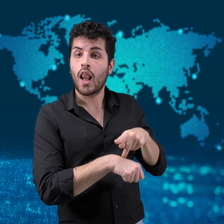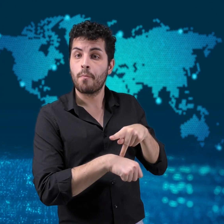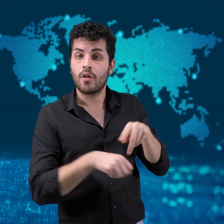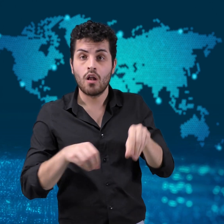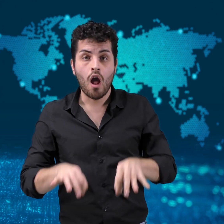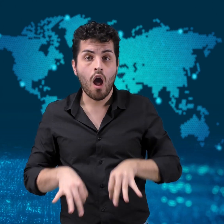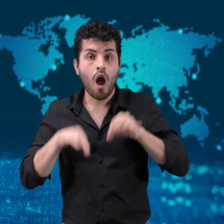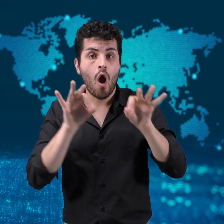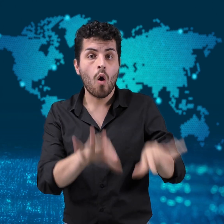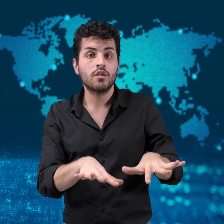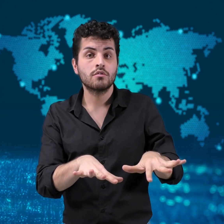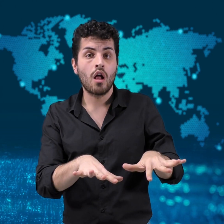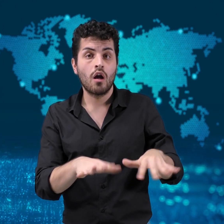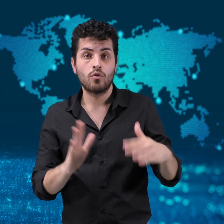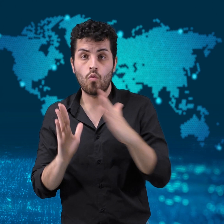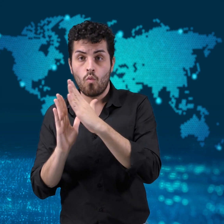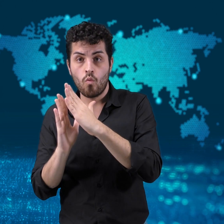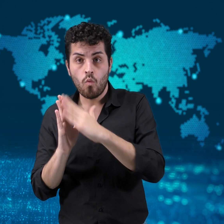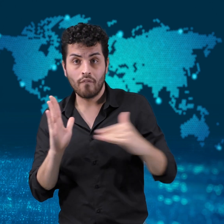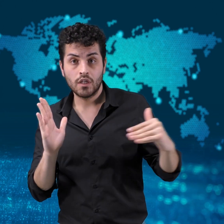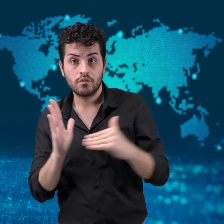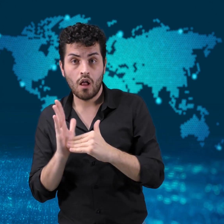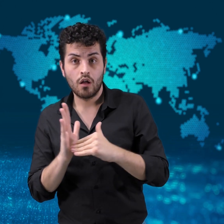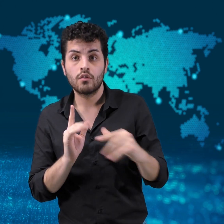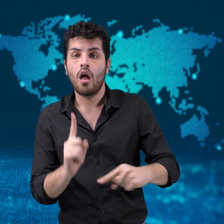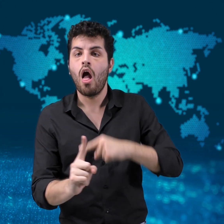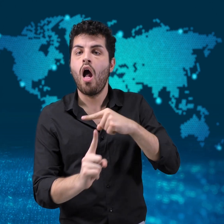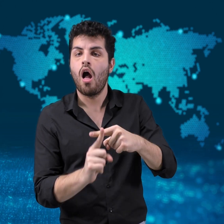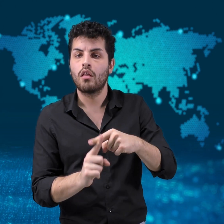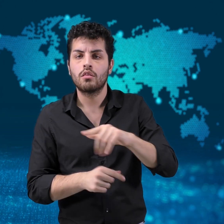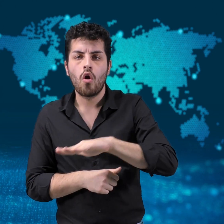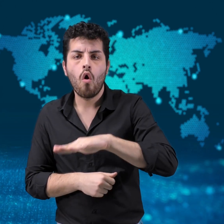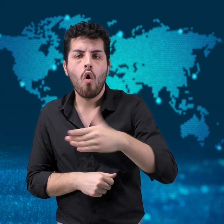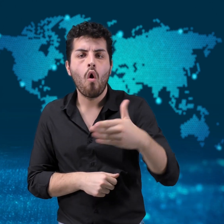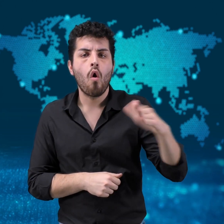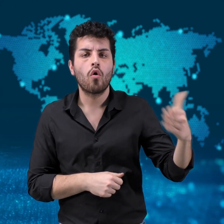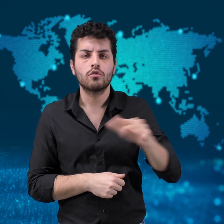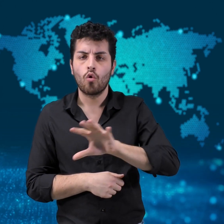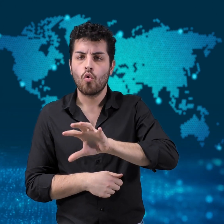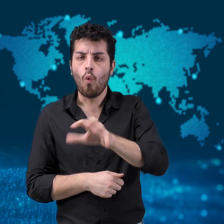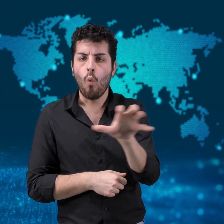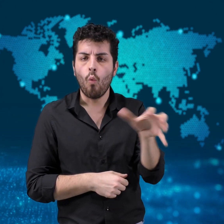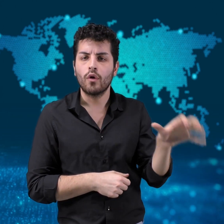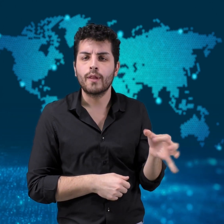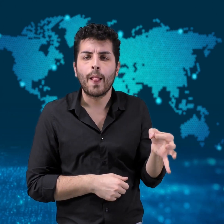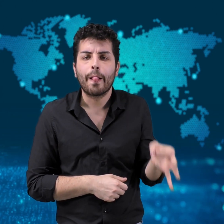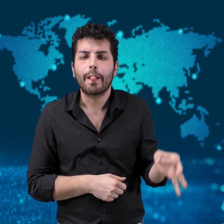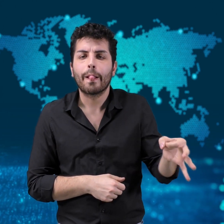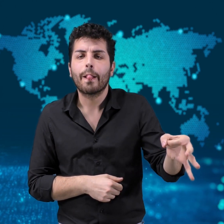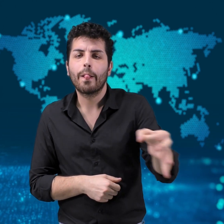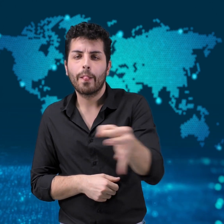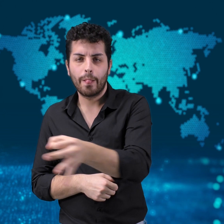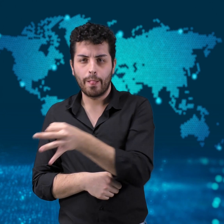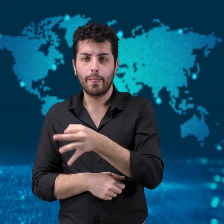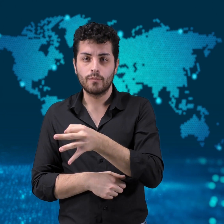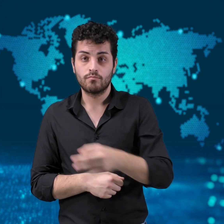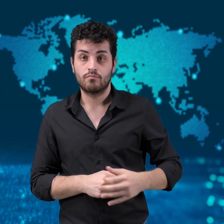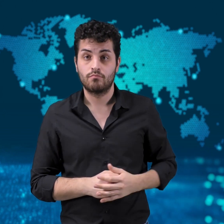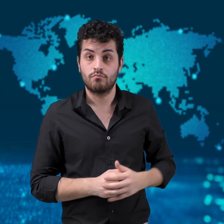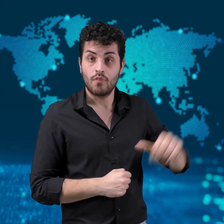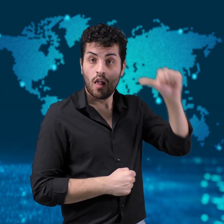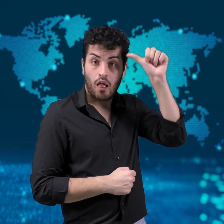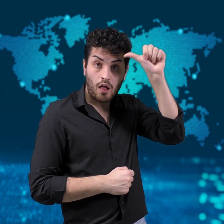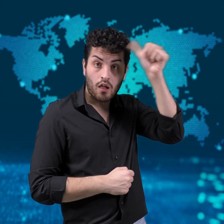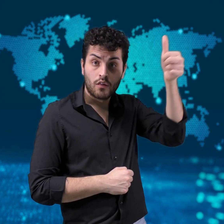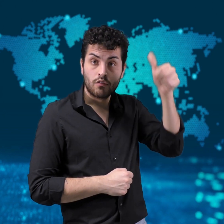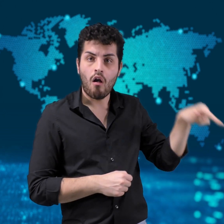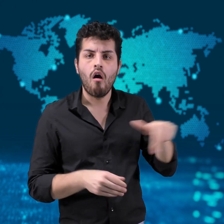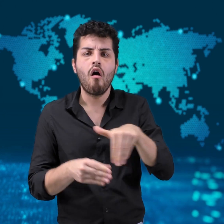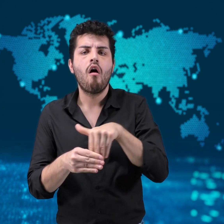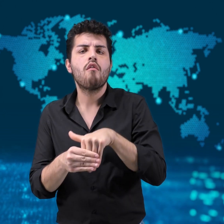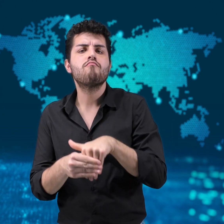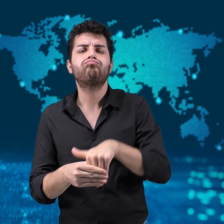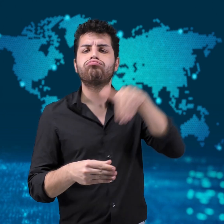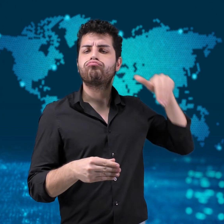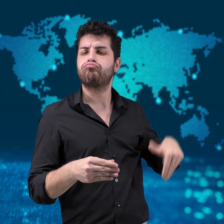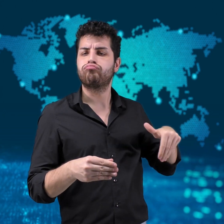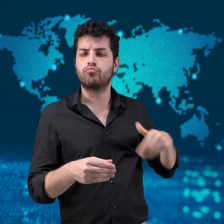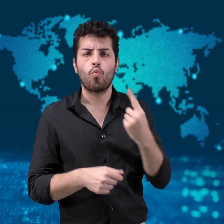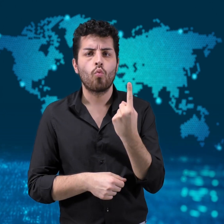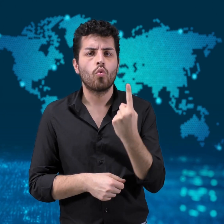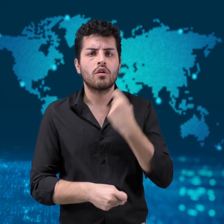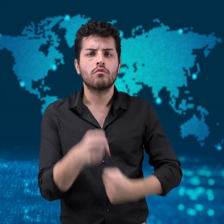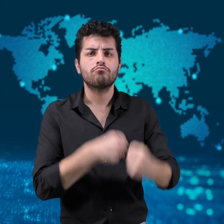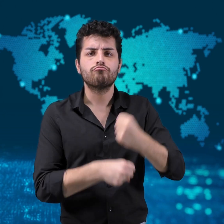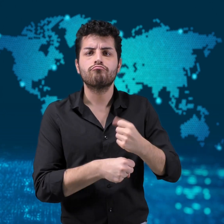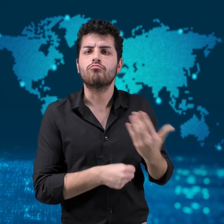Philippines, Australia, New Zealand, and several other smaller countries.